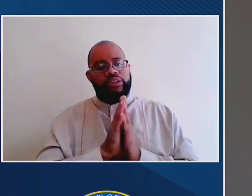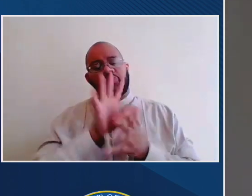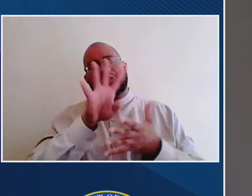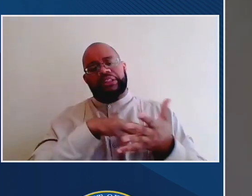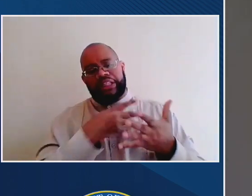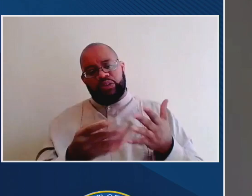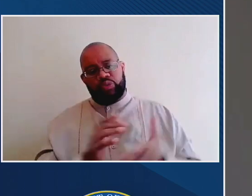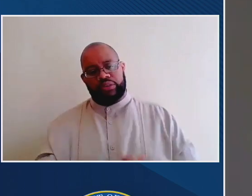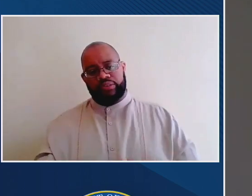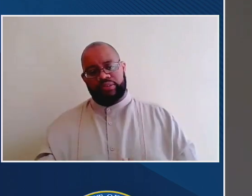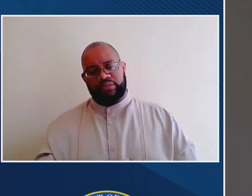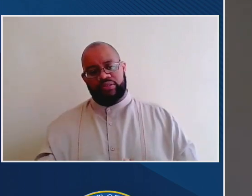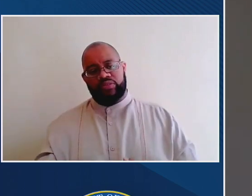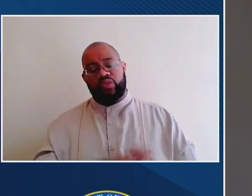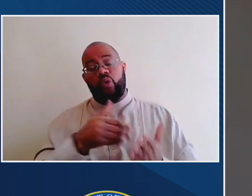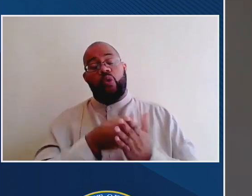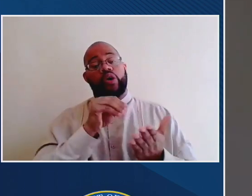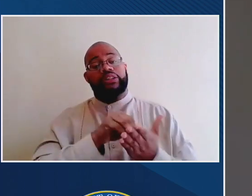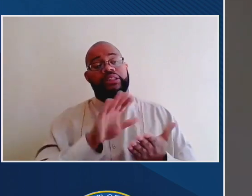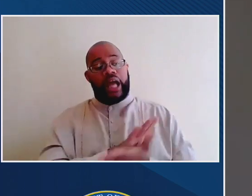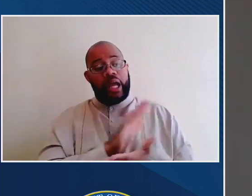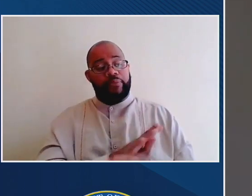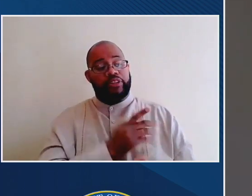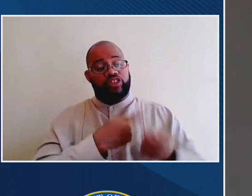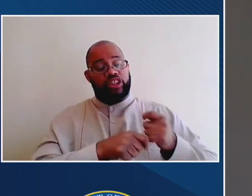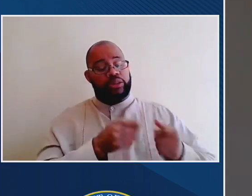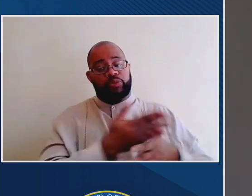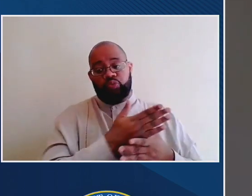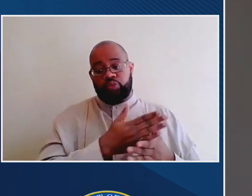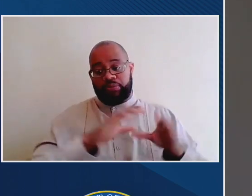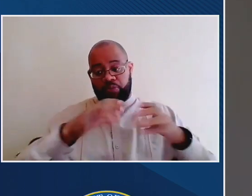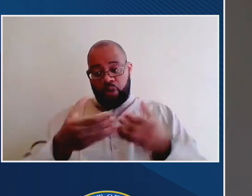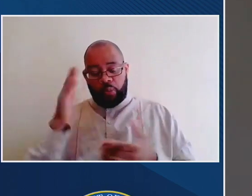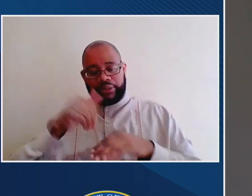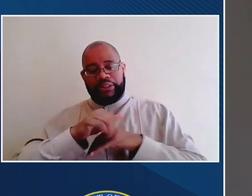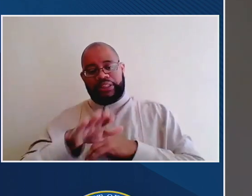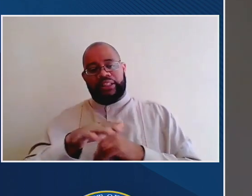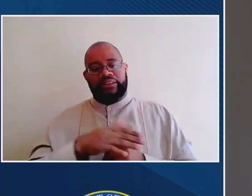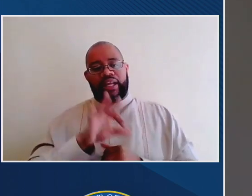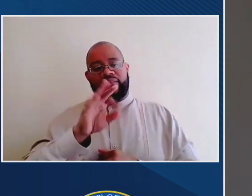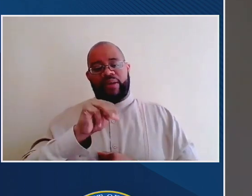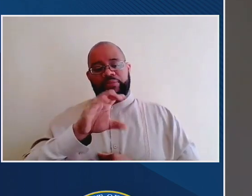All documents exchanged between the parties will be sent to the FMCS team, who